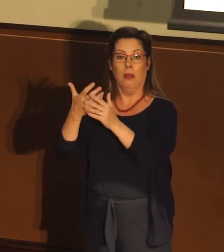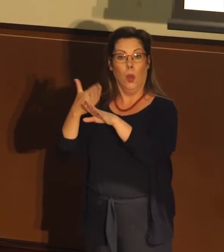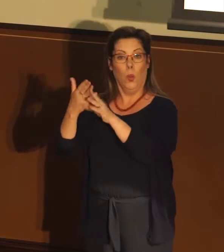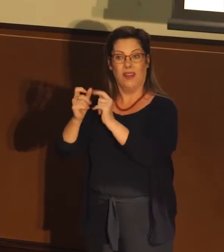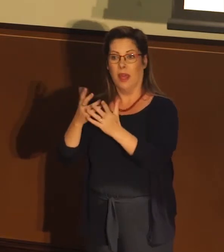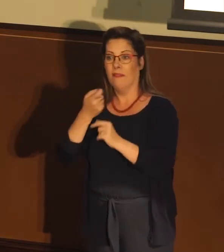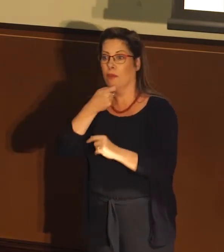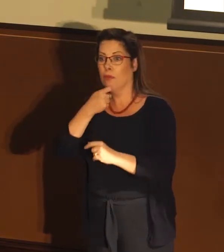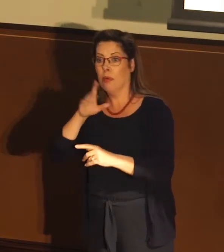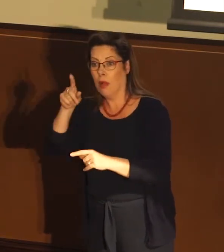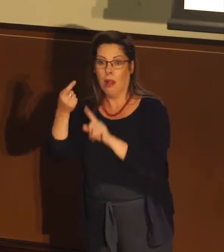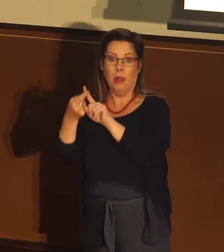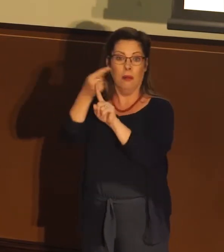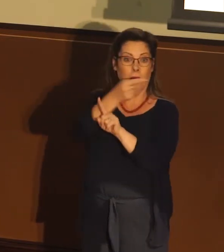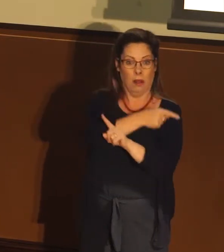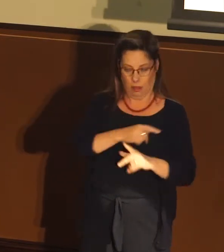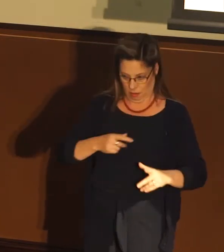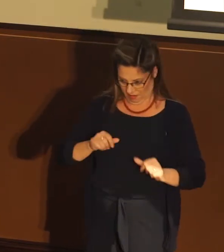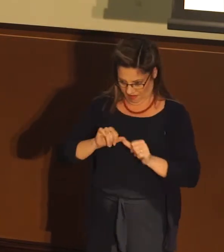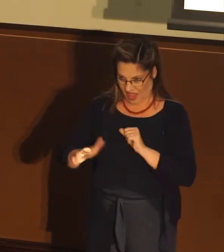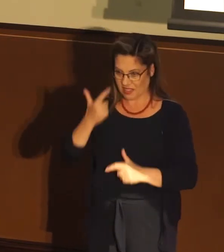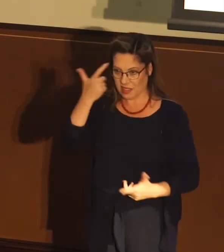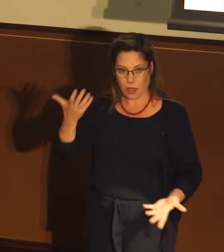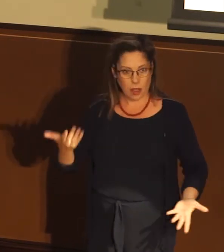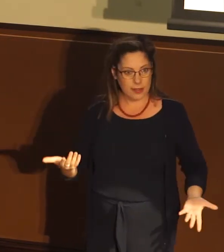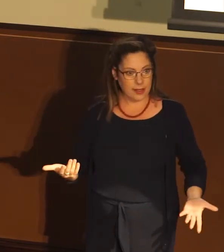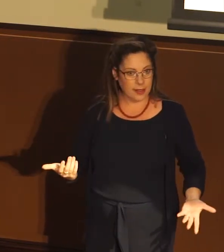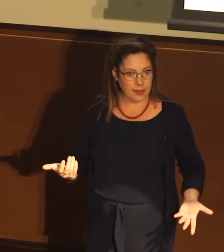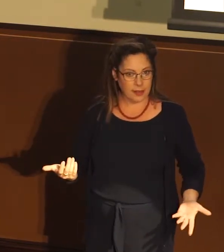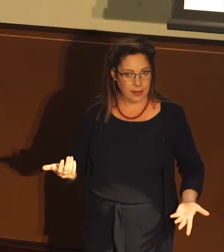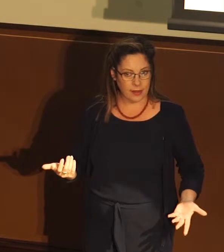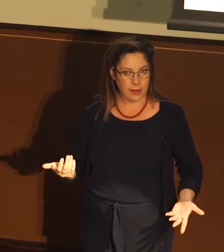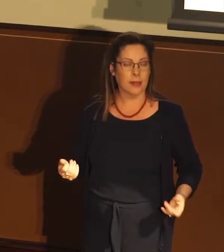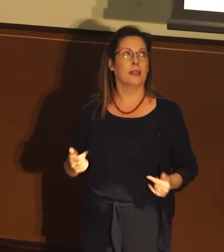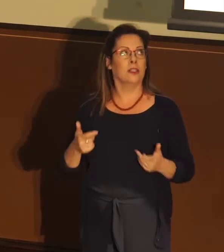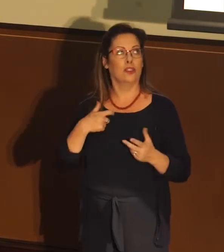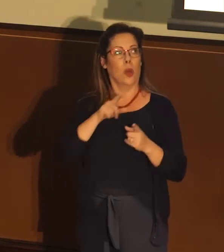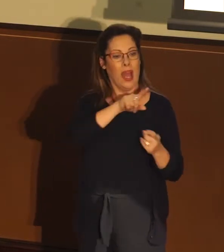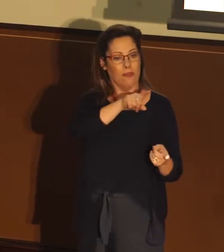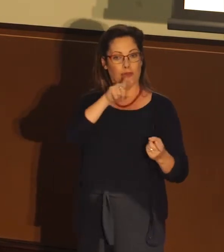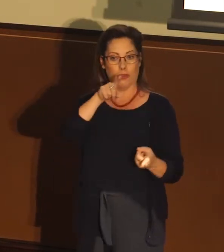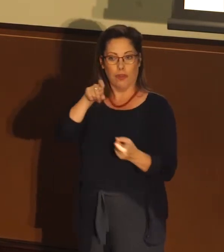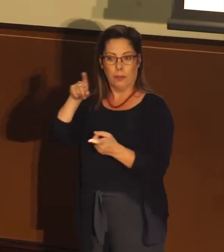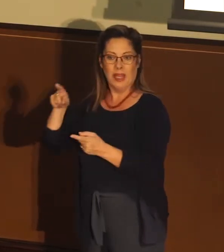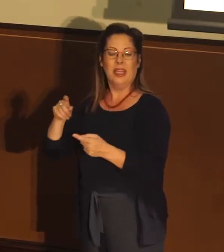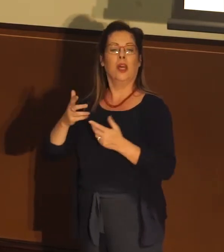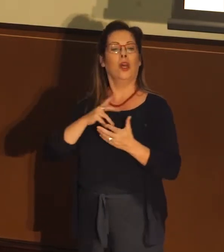So, our recruitment strategy, we do focus on the cultural fit, not just demographics. And when I say not just demographics,